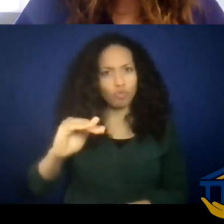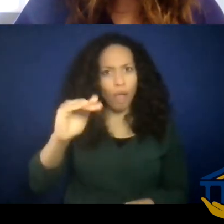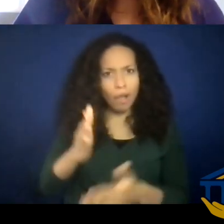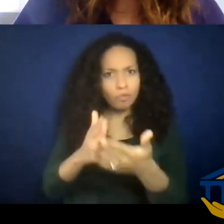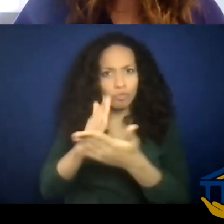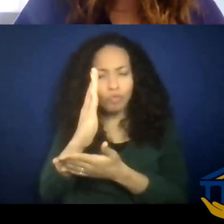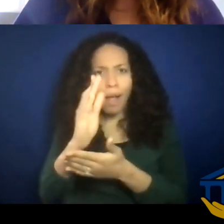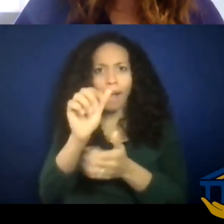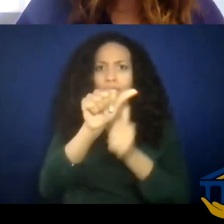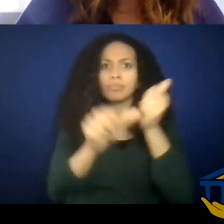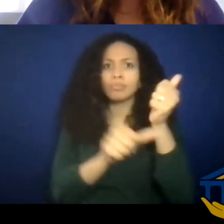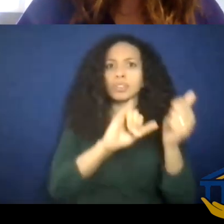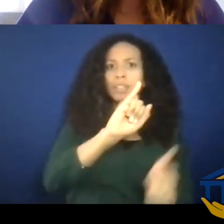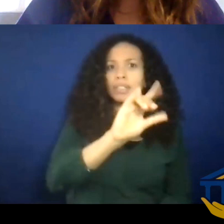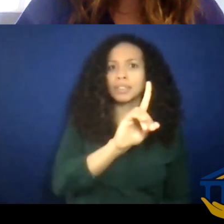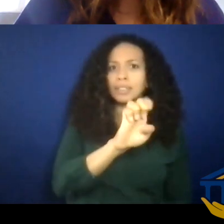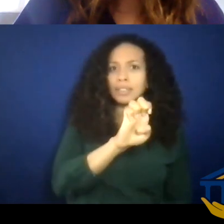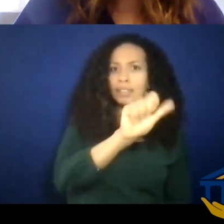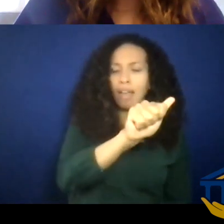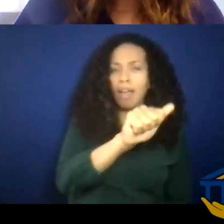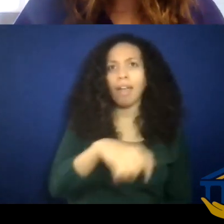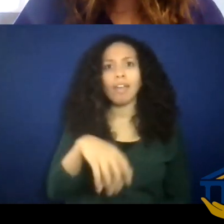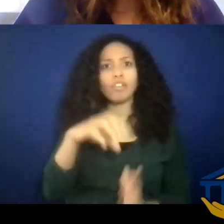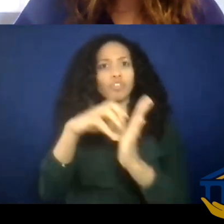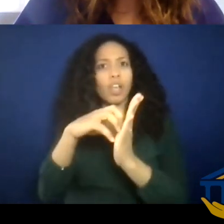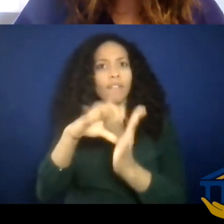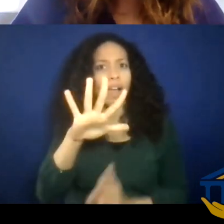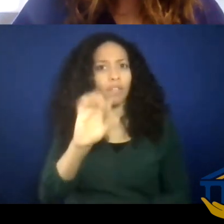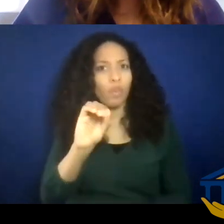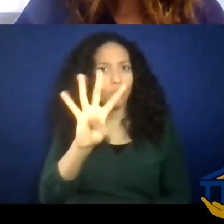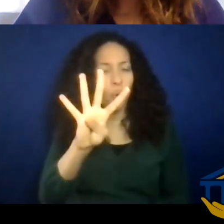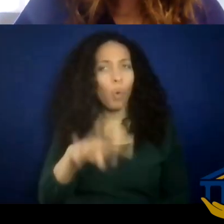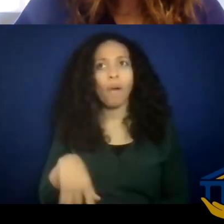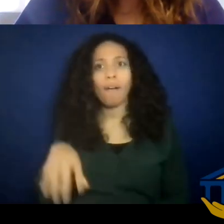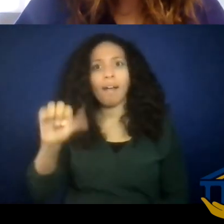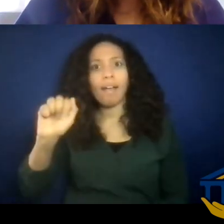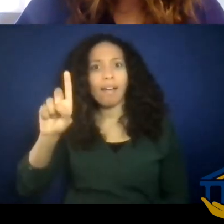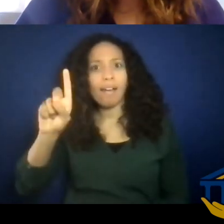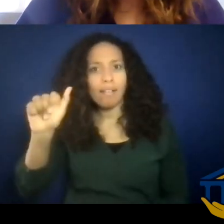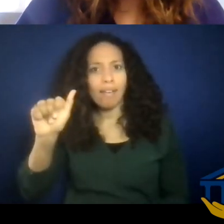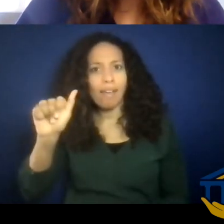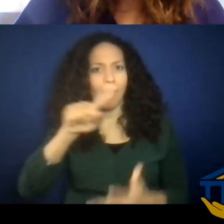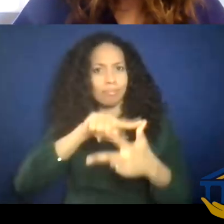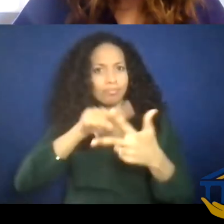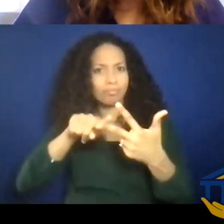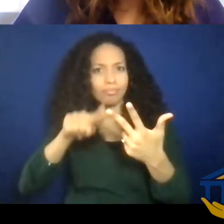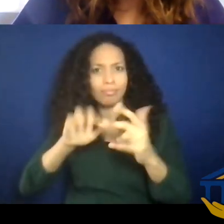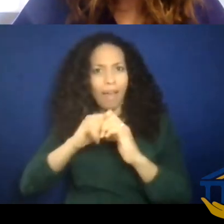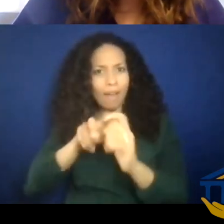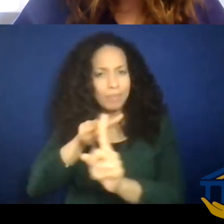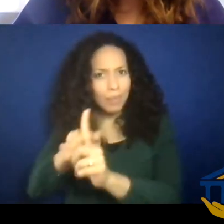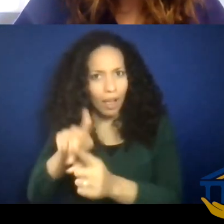under Section 504, under the ADA. This is just a brief reminder about what we call